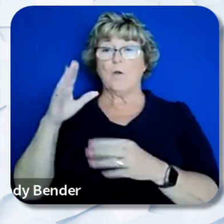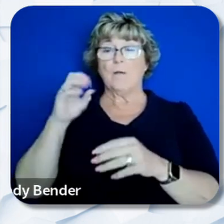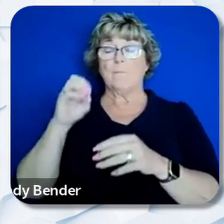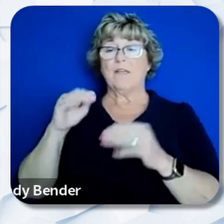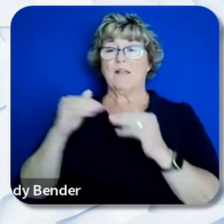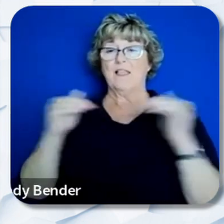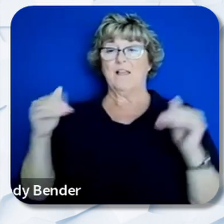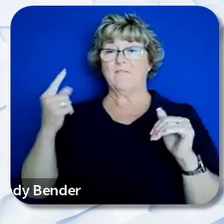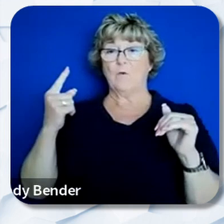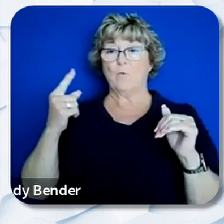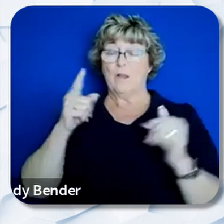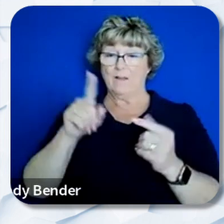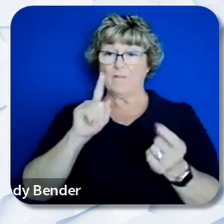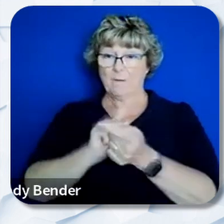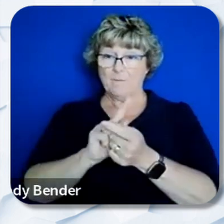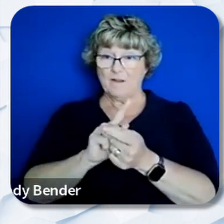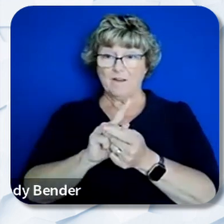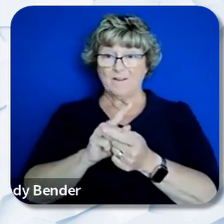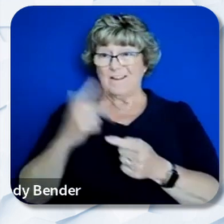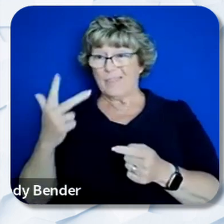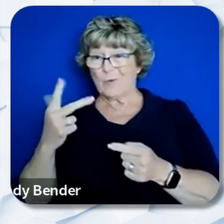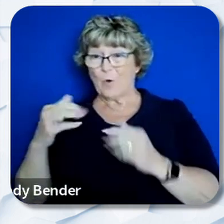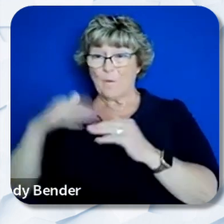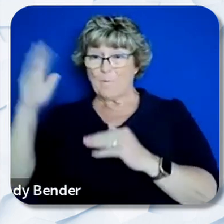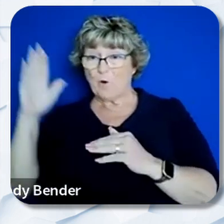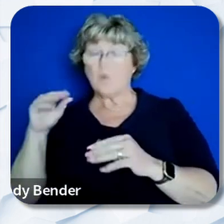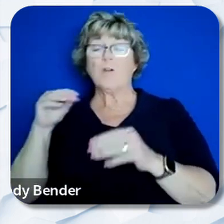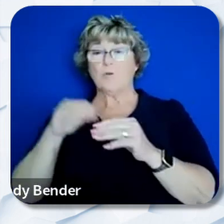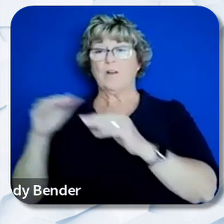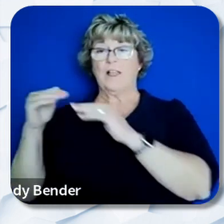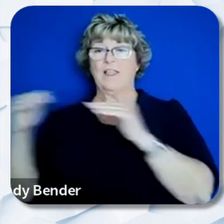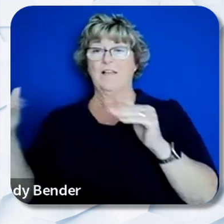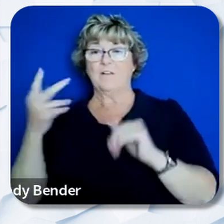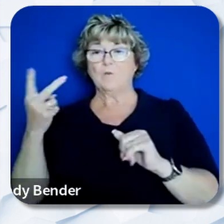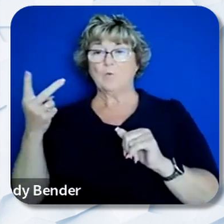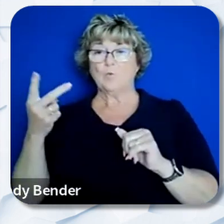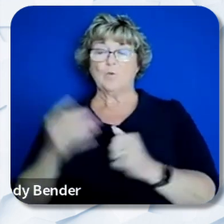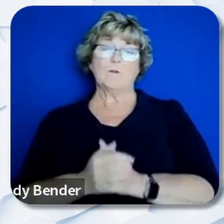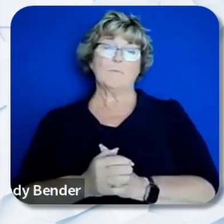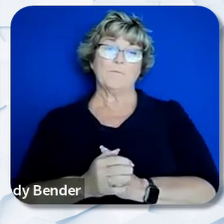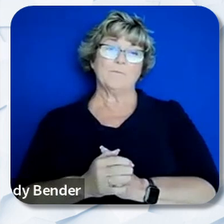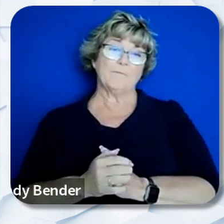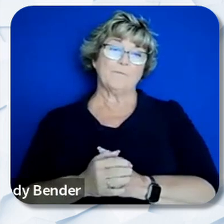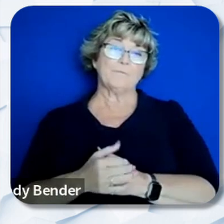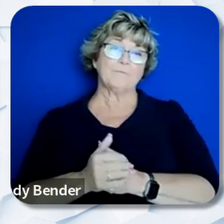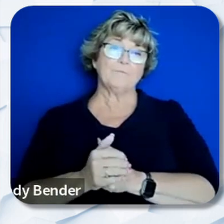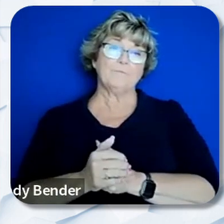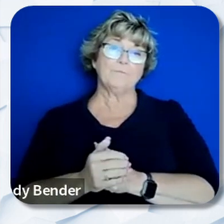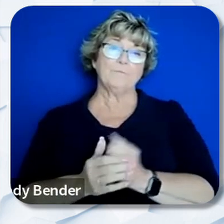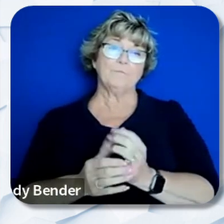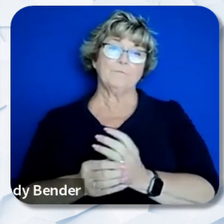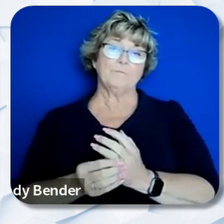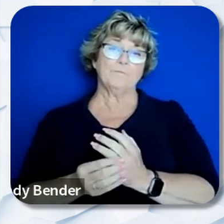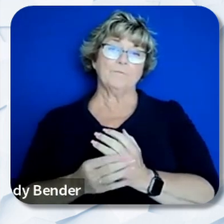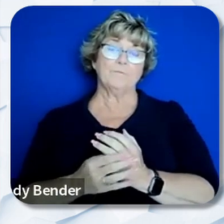1, and if you did not meet three or more, you would be in Targeted Level 2. "What does